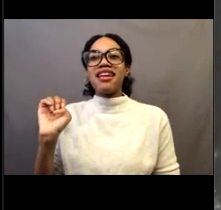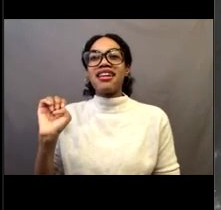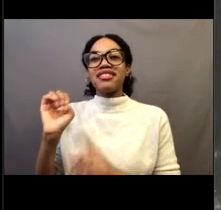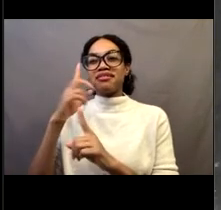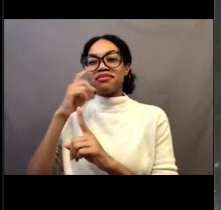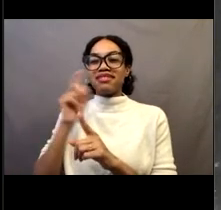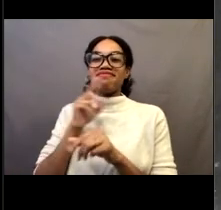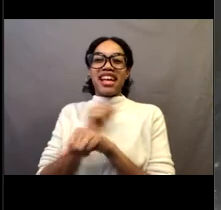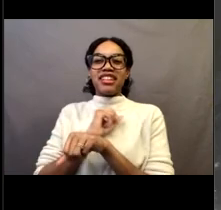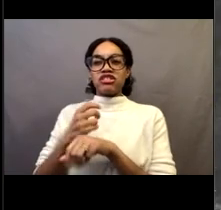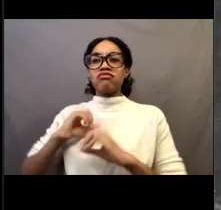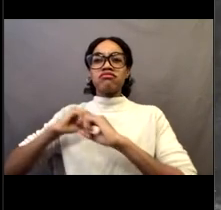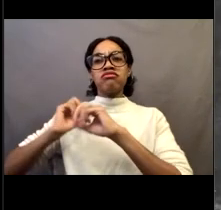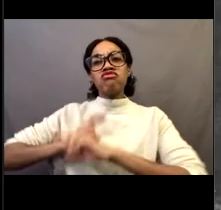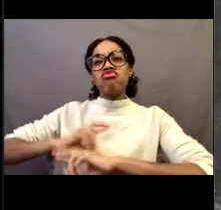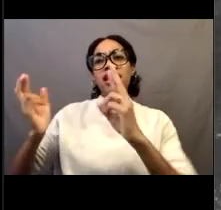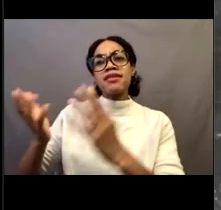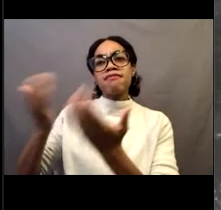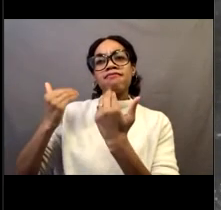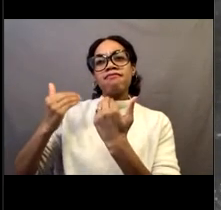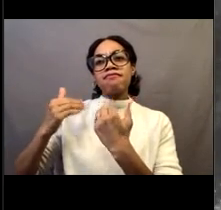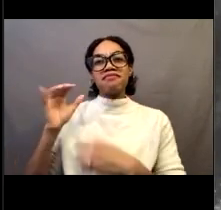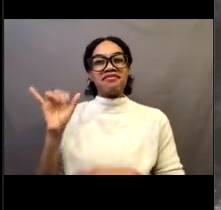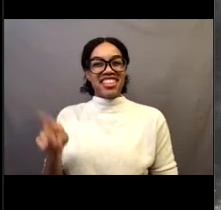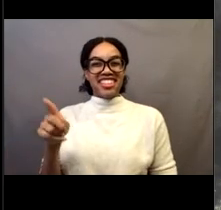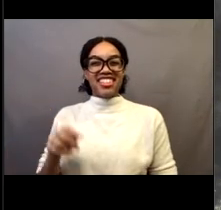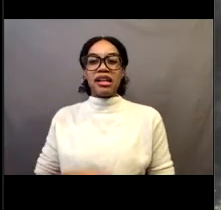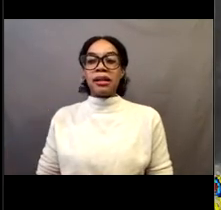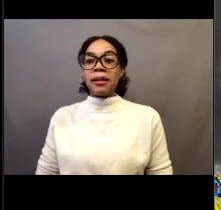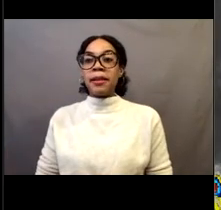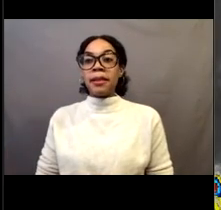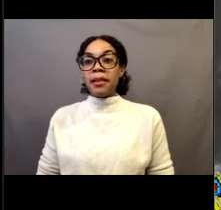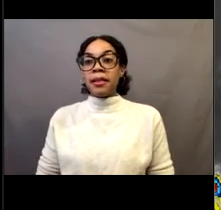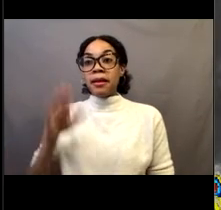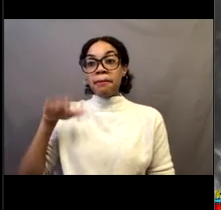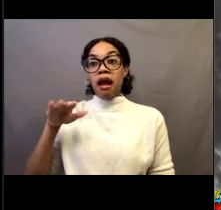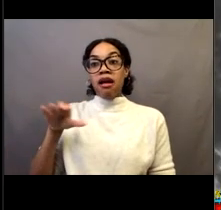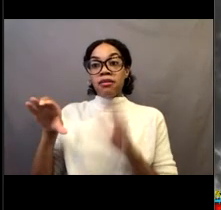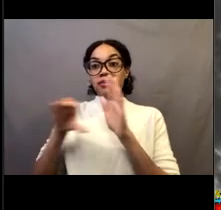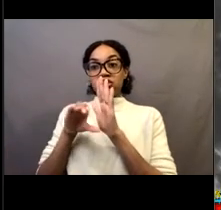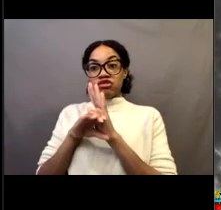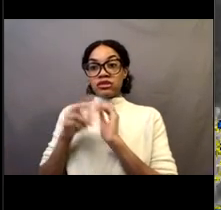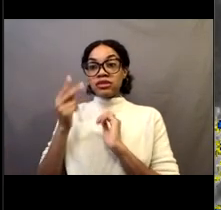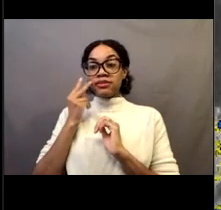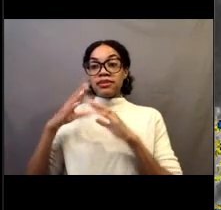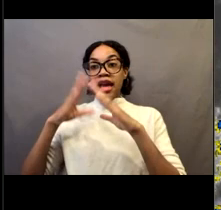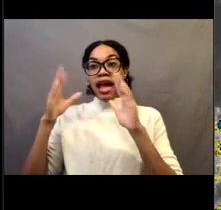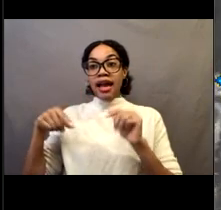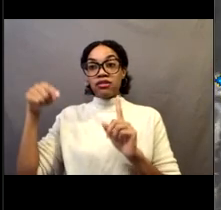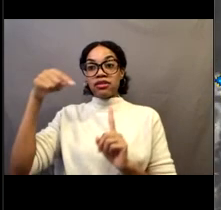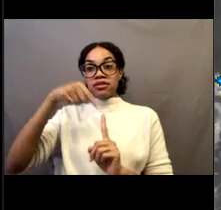they were storm ready at that point. And then the bottom picture is actually a house on the big Island of Hawaii.